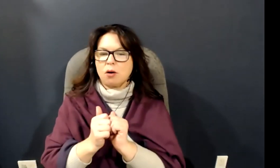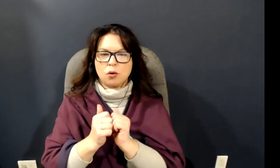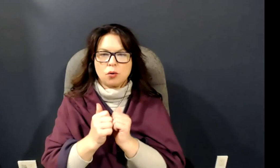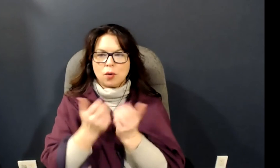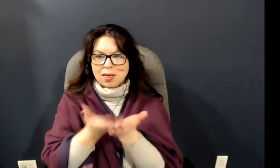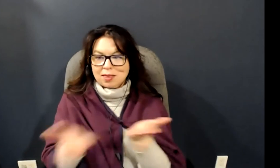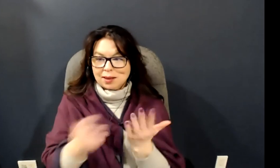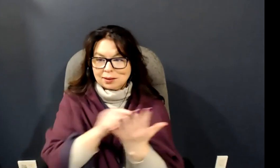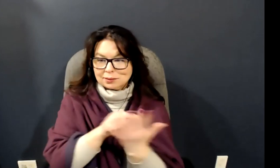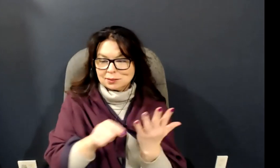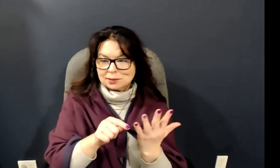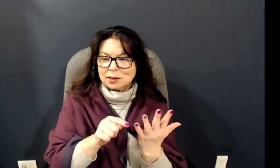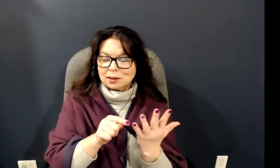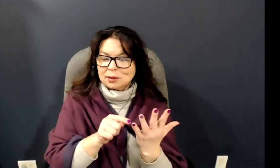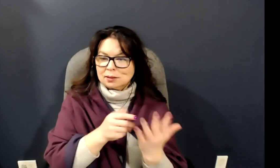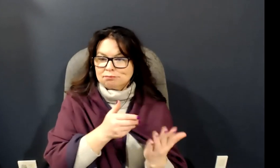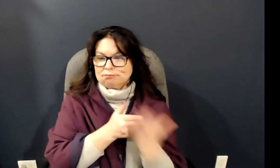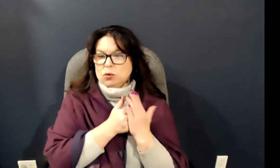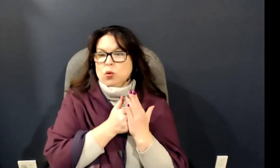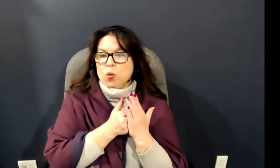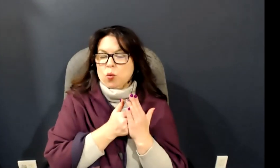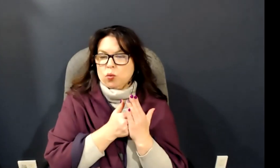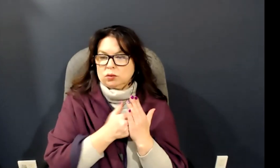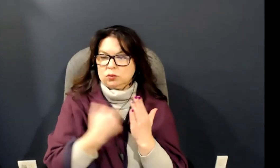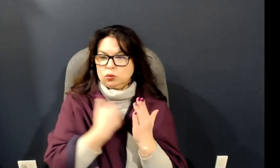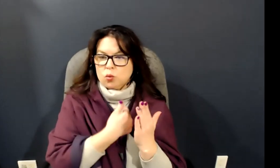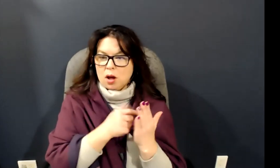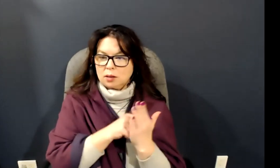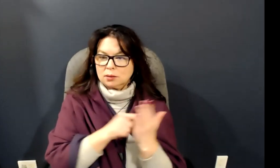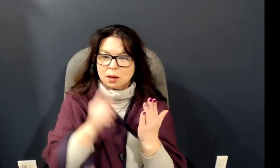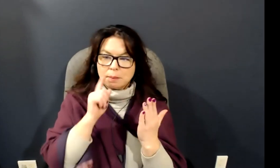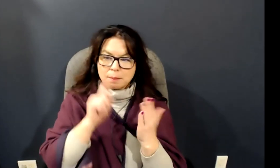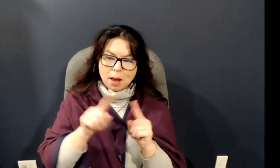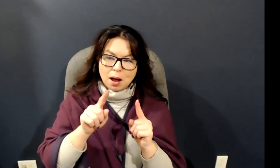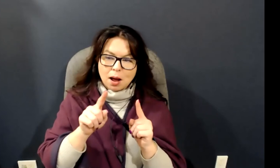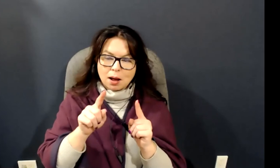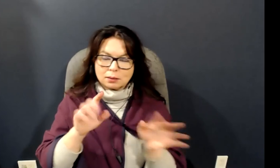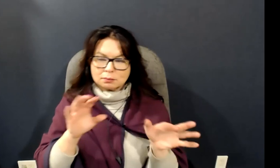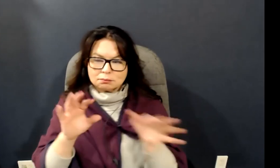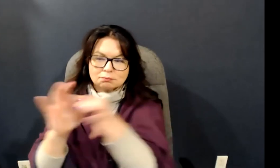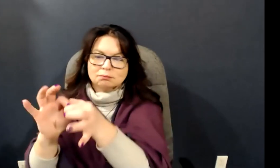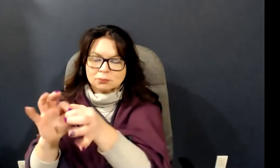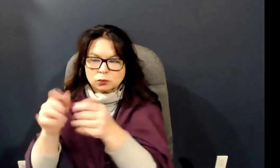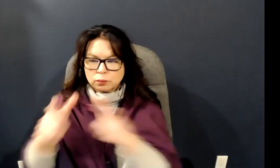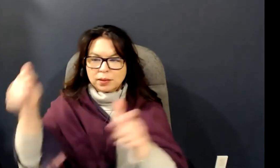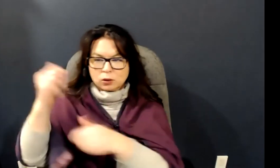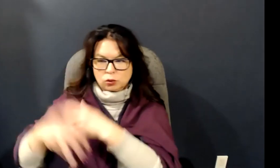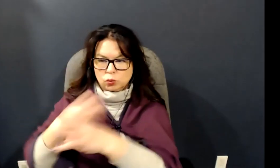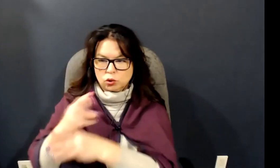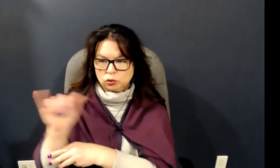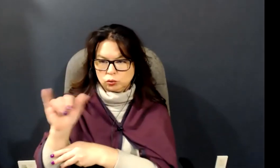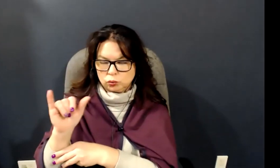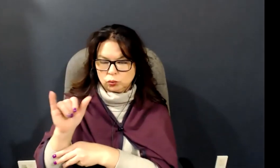we have to think about how these artists are supported, how do they survive as artists